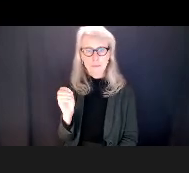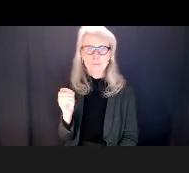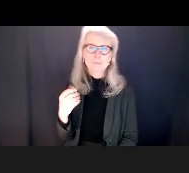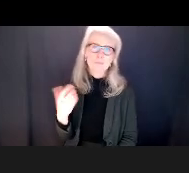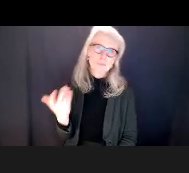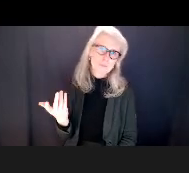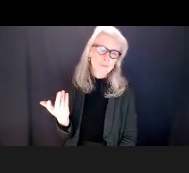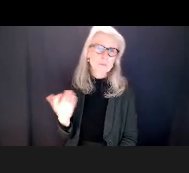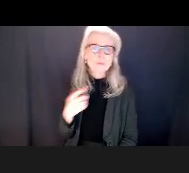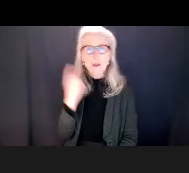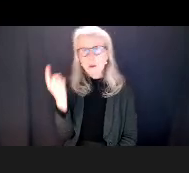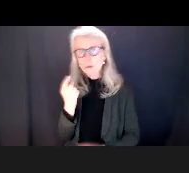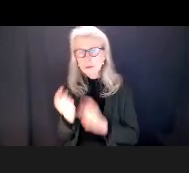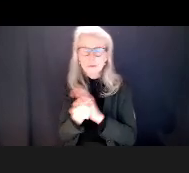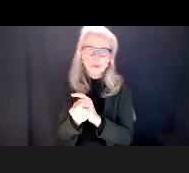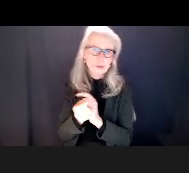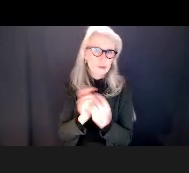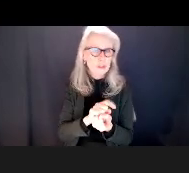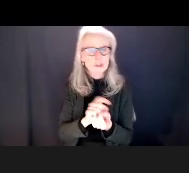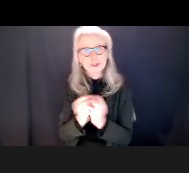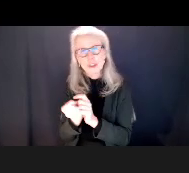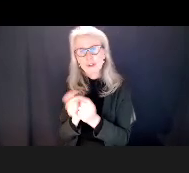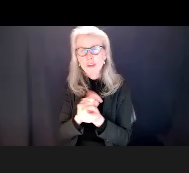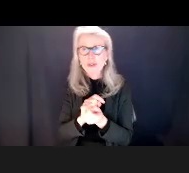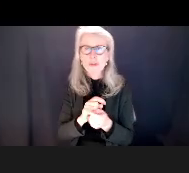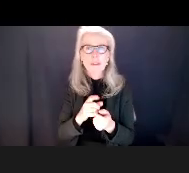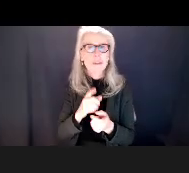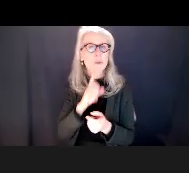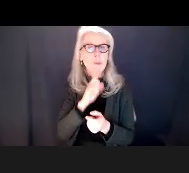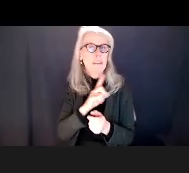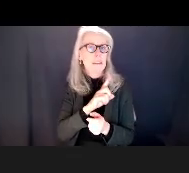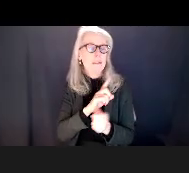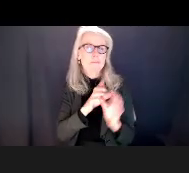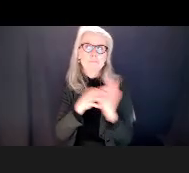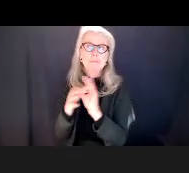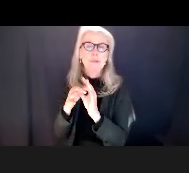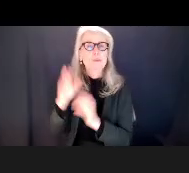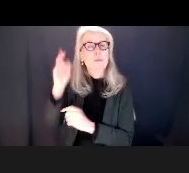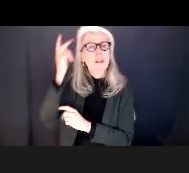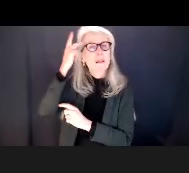in flux. It's responsive to a range of political pressures. Many disabled people and their